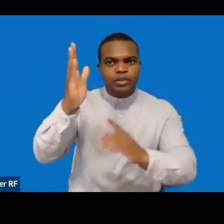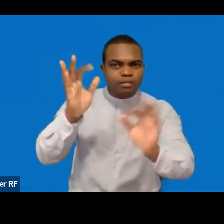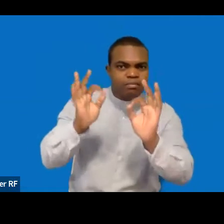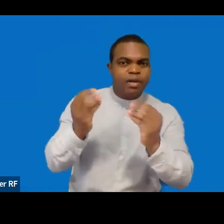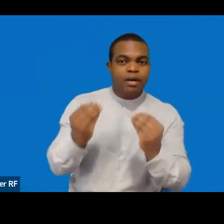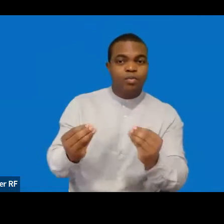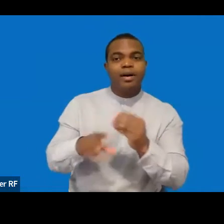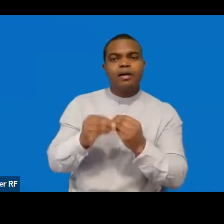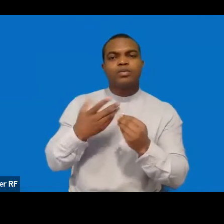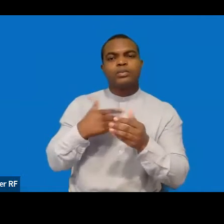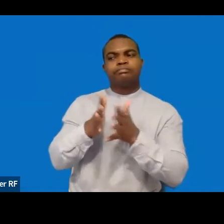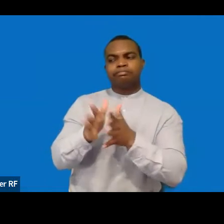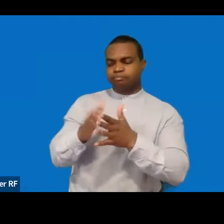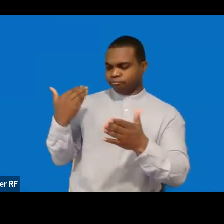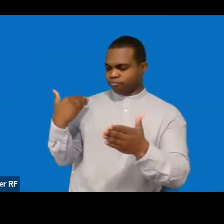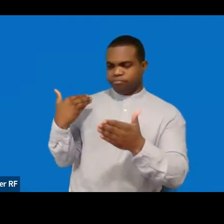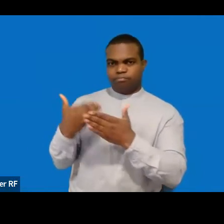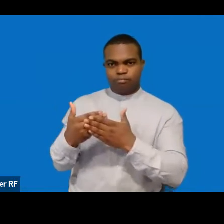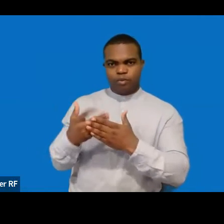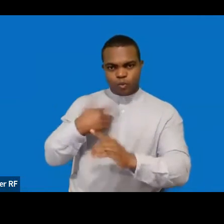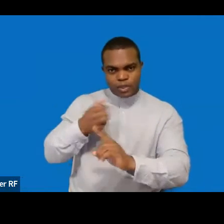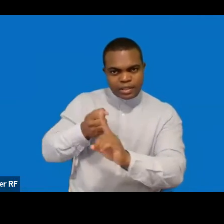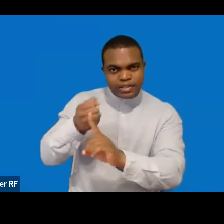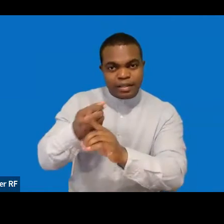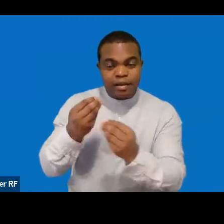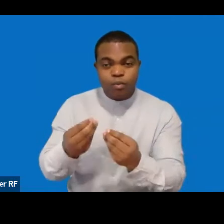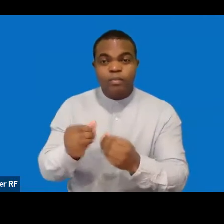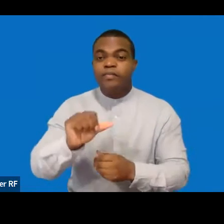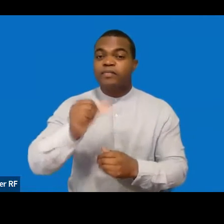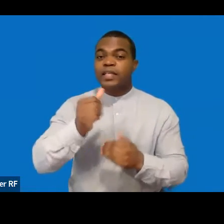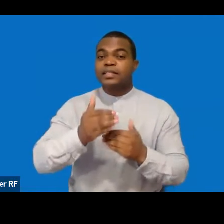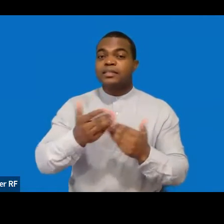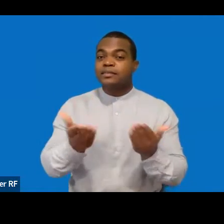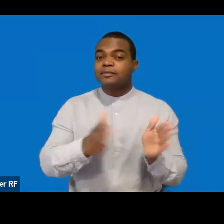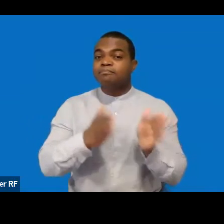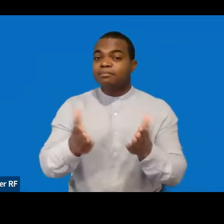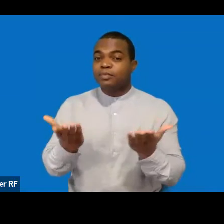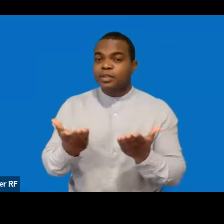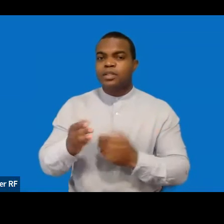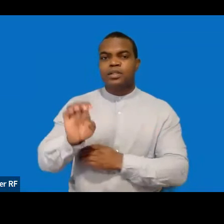A proposal is just that: a proposal that is now being discussed by other policy-makers: